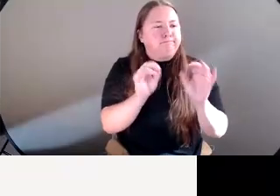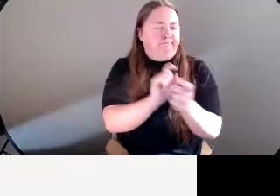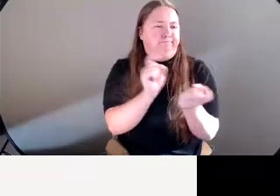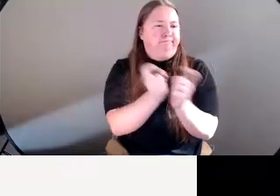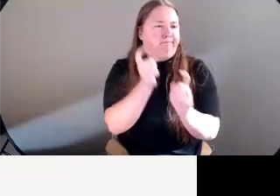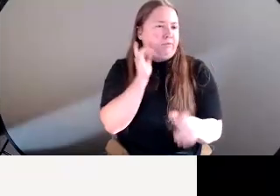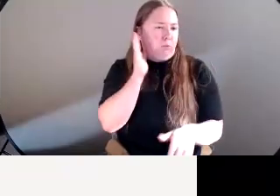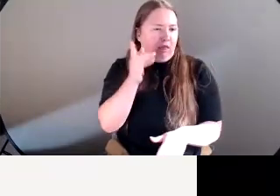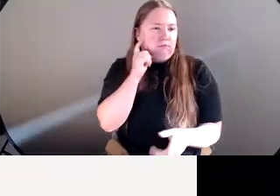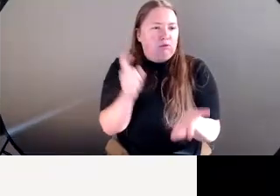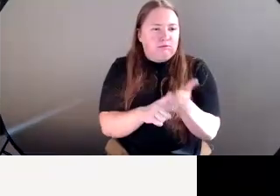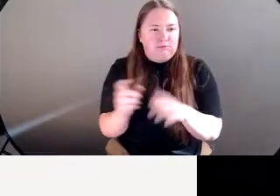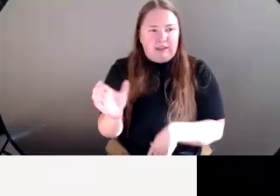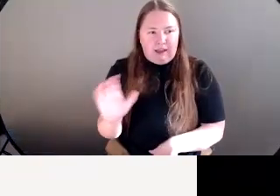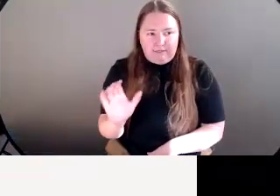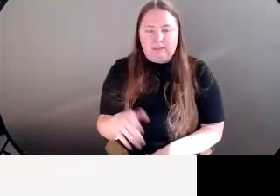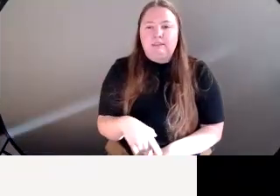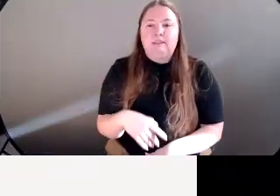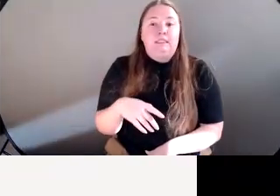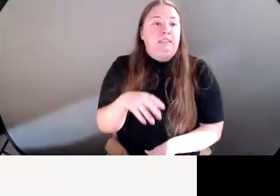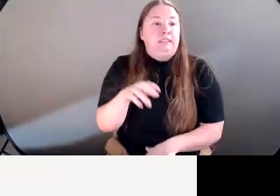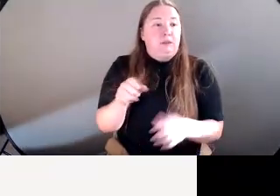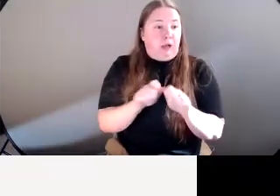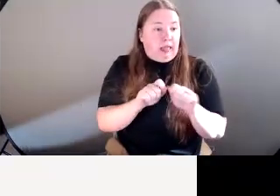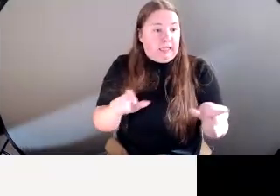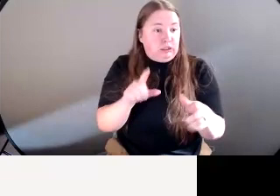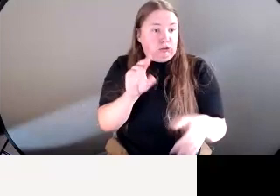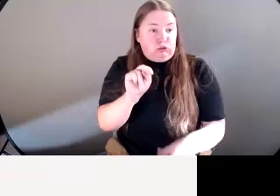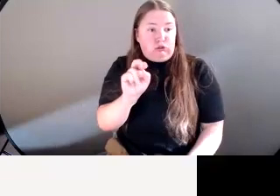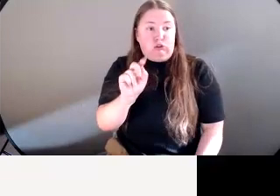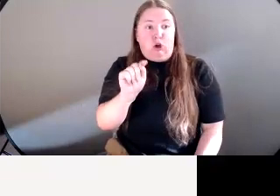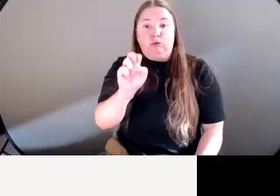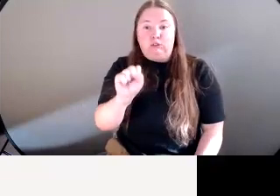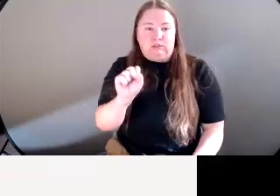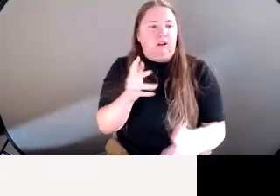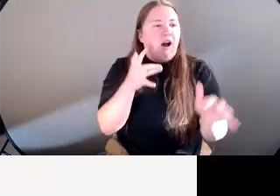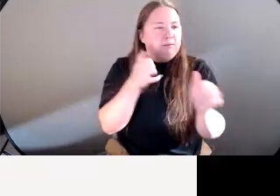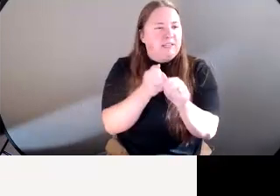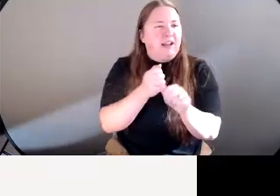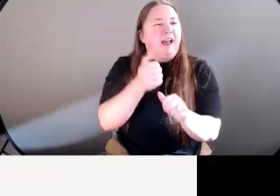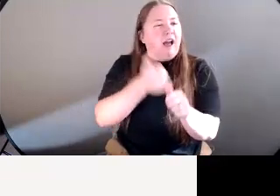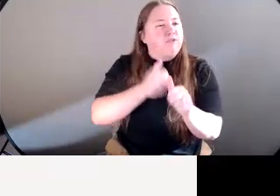And these release notes are updated every third Wednesday of the month.